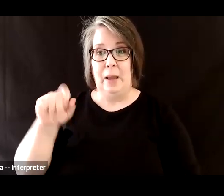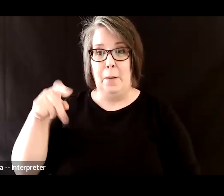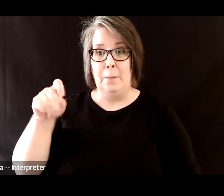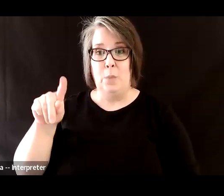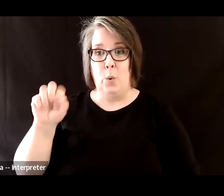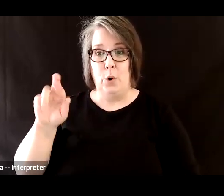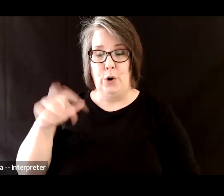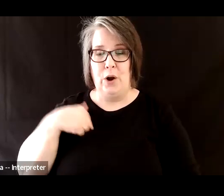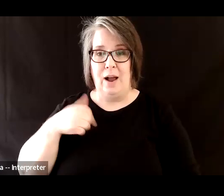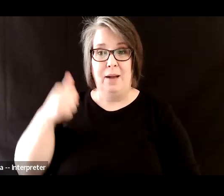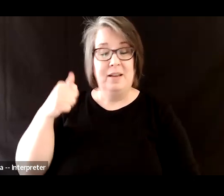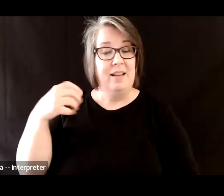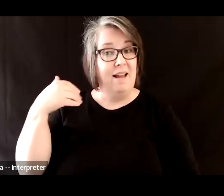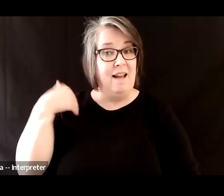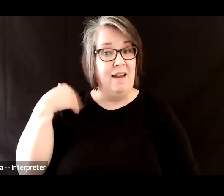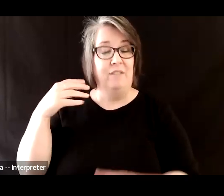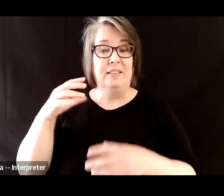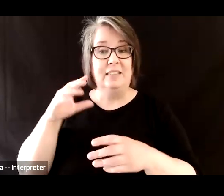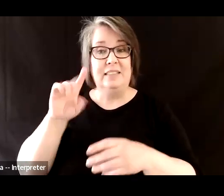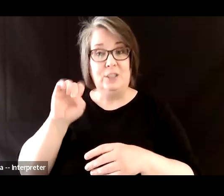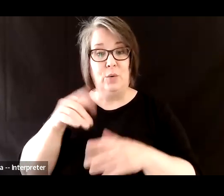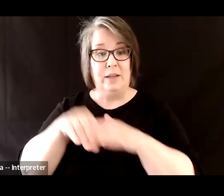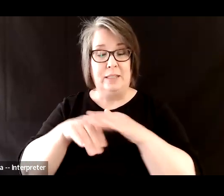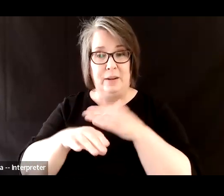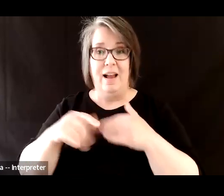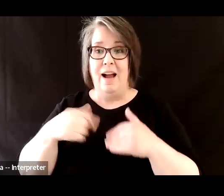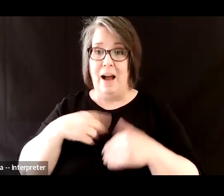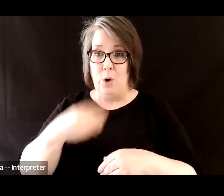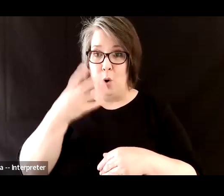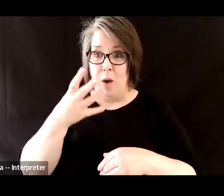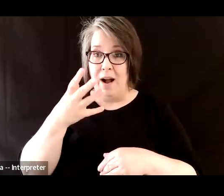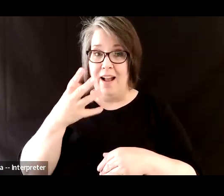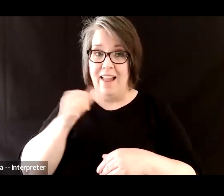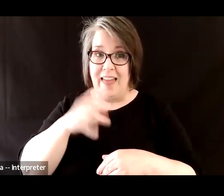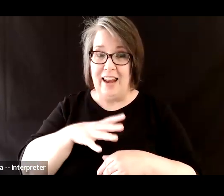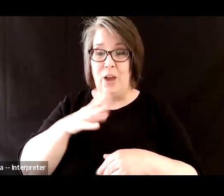I'm a white lady with straight gray brown and purple hair. You can't really see the